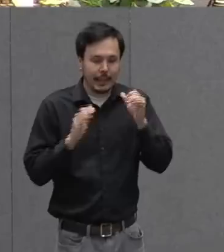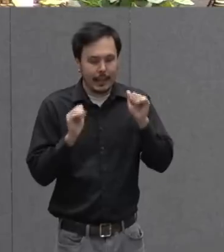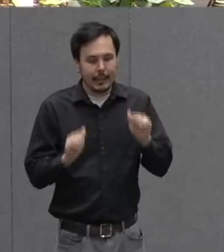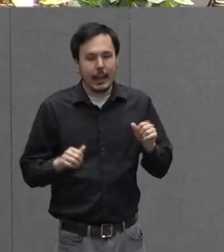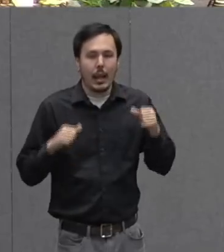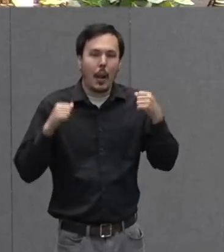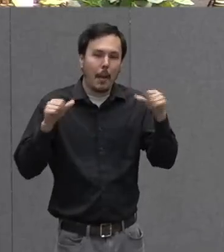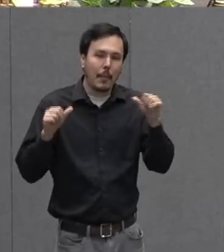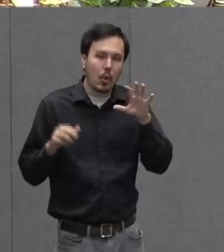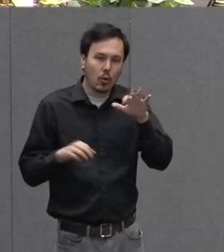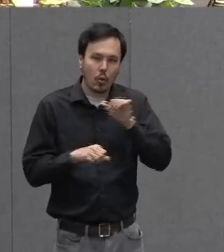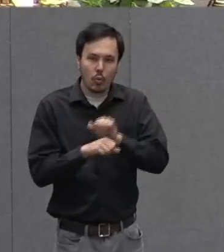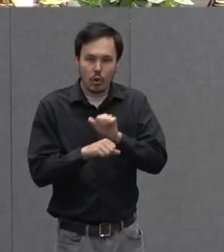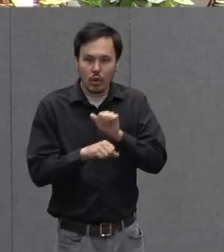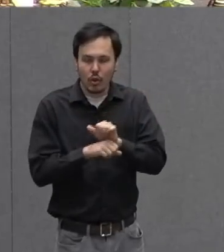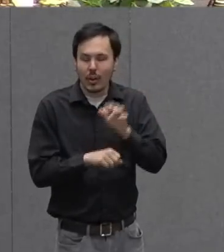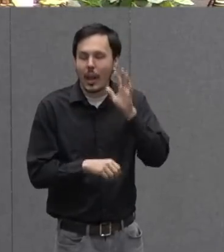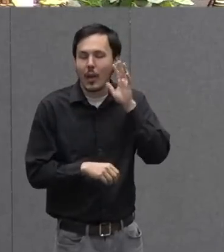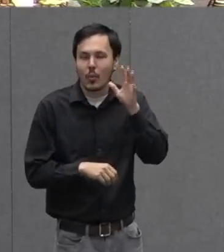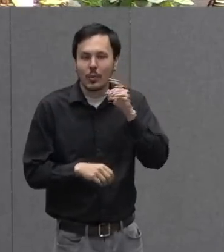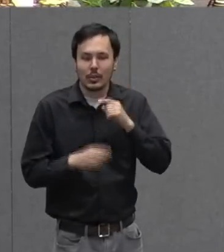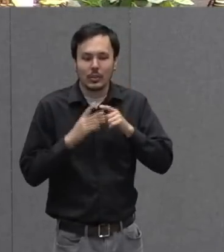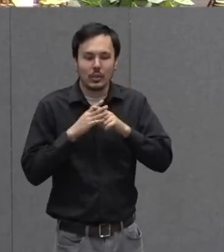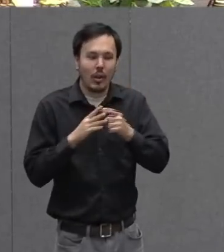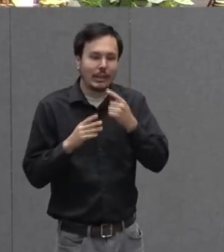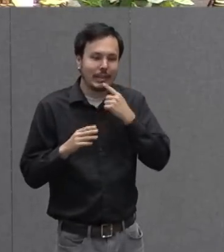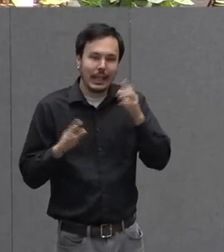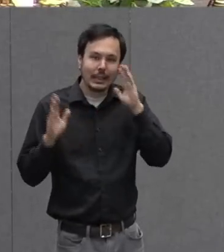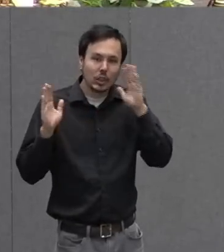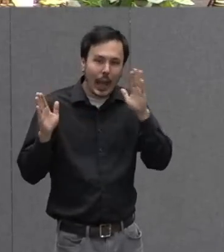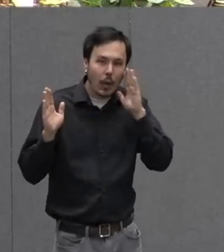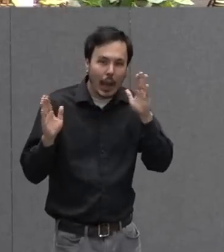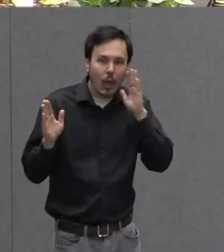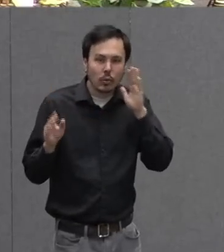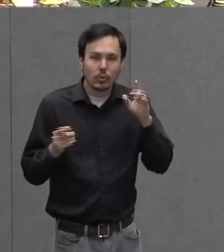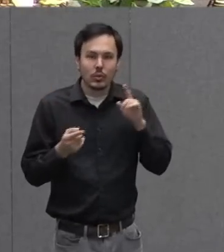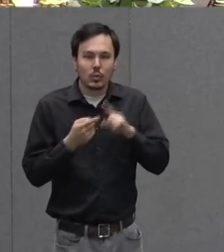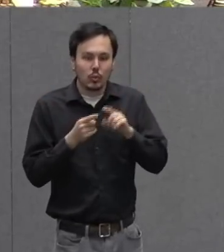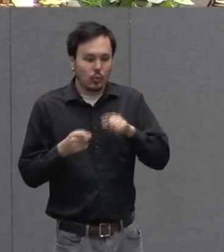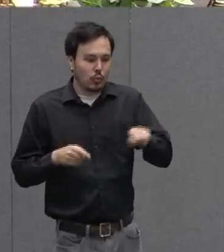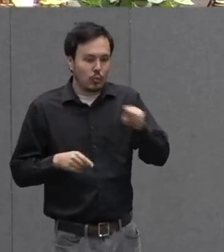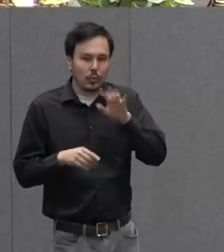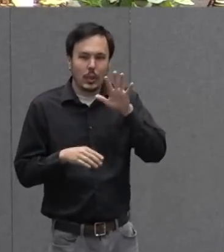a shout out on the air starting next week, so get those to us and send them to us.